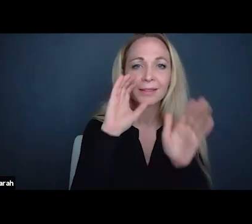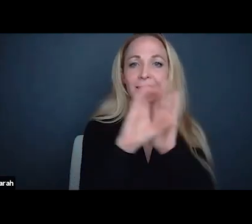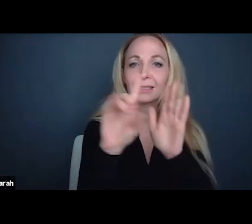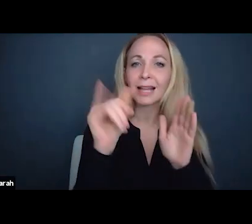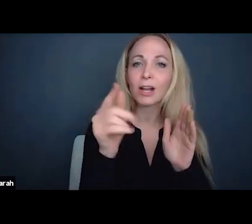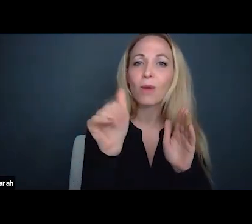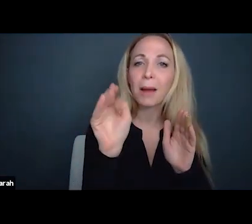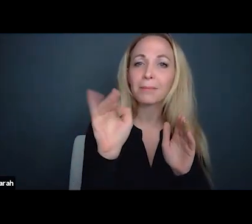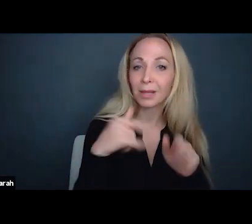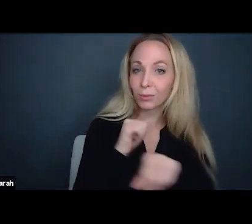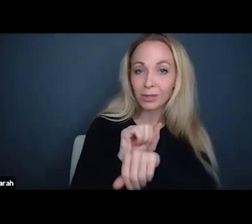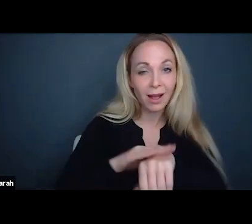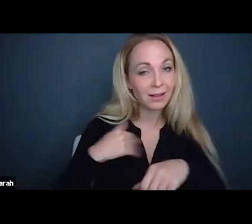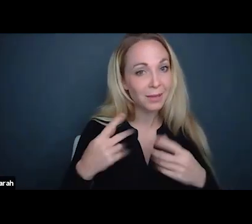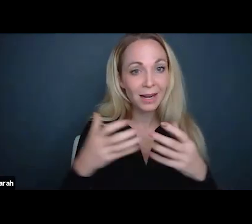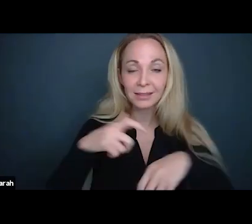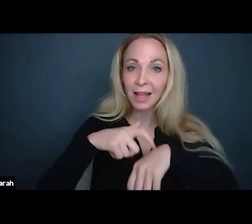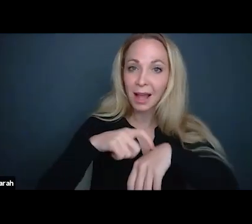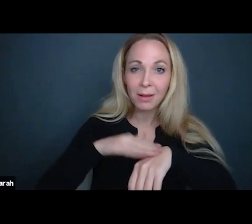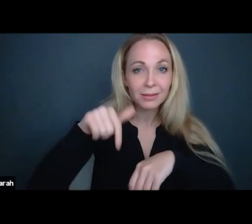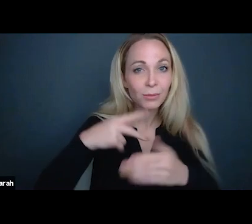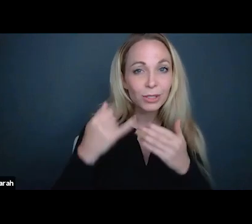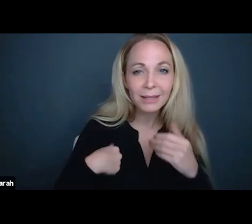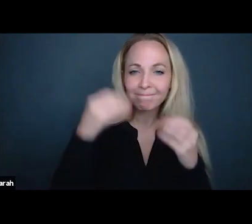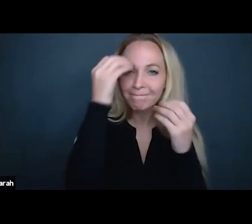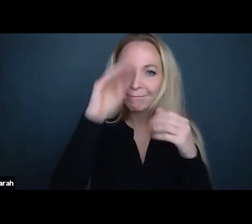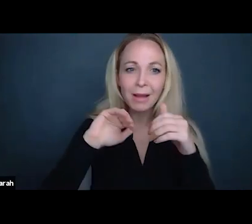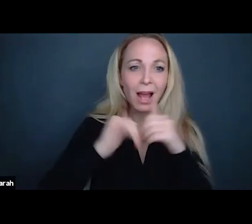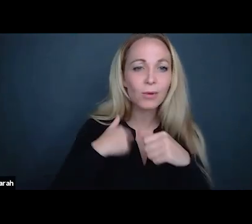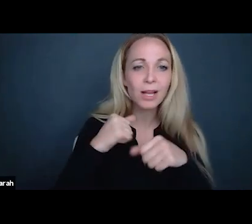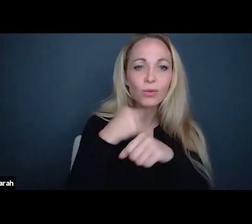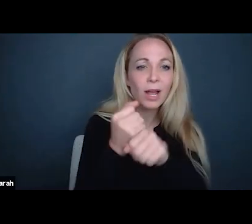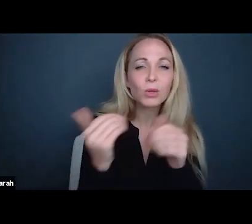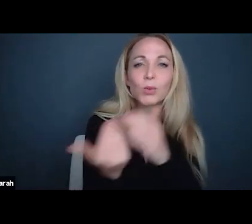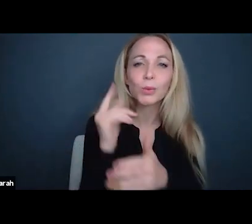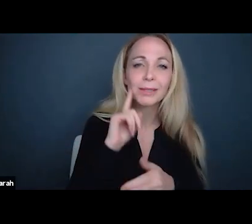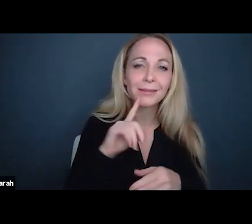I spent a lot of time on this project thinking about how we could create new DeafSpaces with